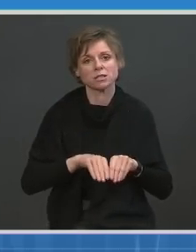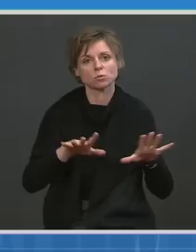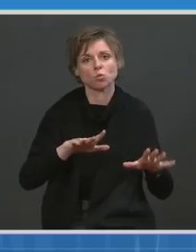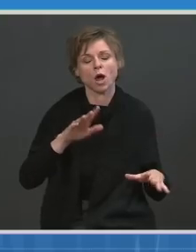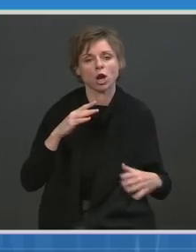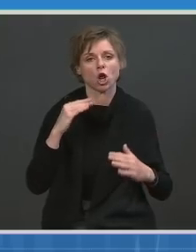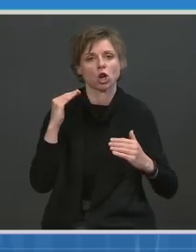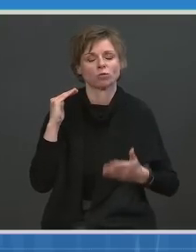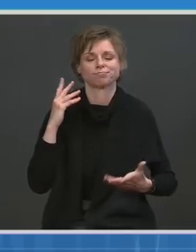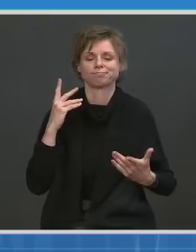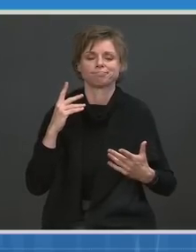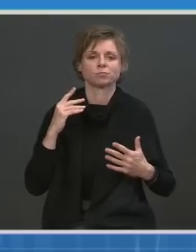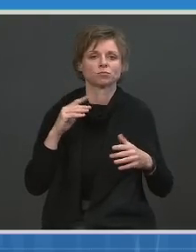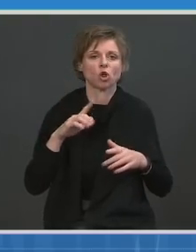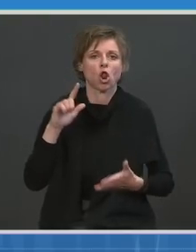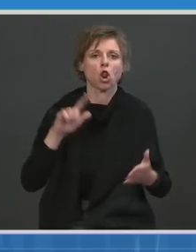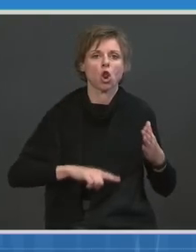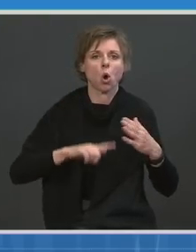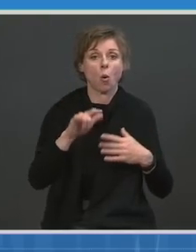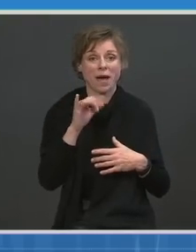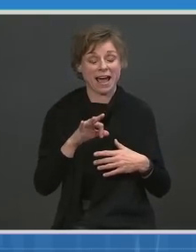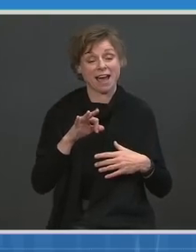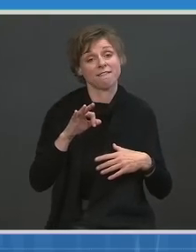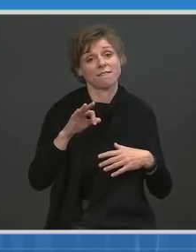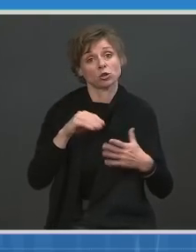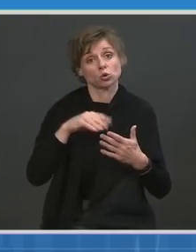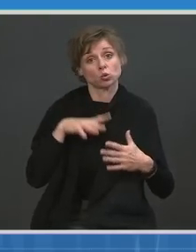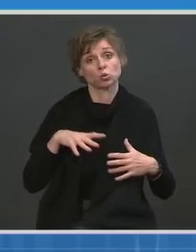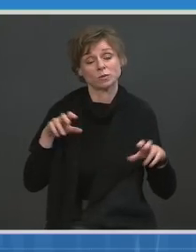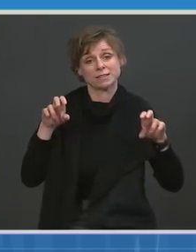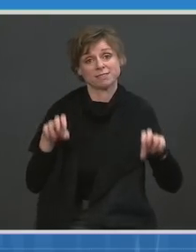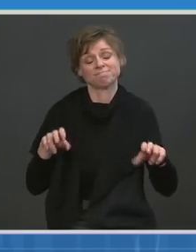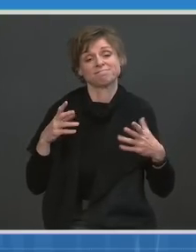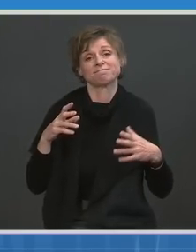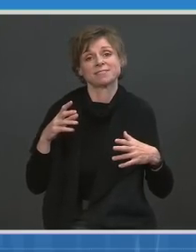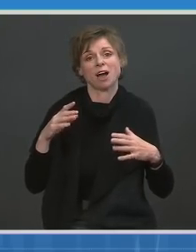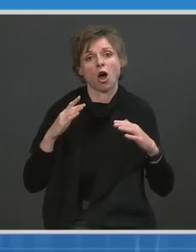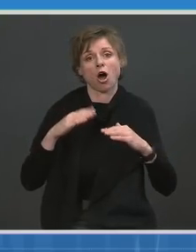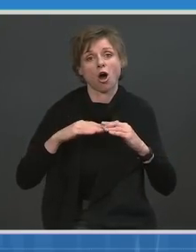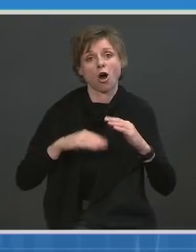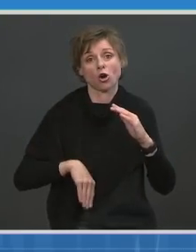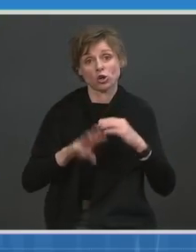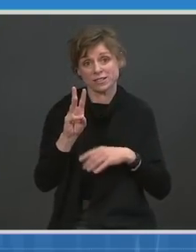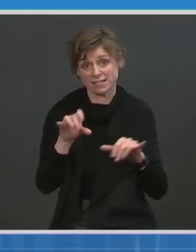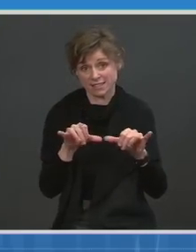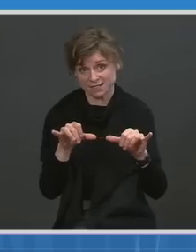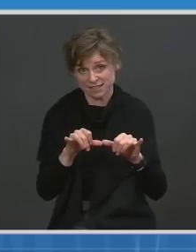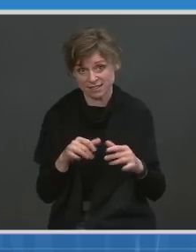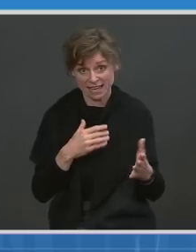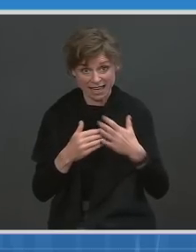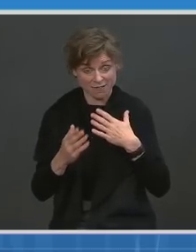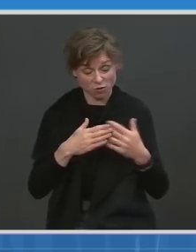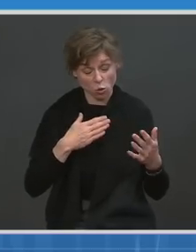placed less than six feet apart in classrooms, even though levels of virus spread in the community were high.